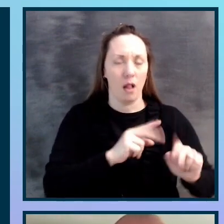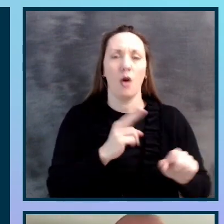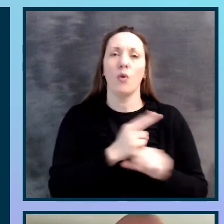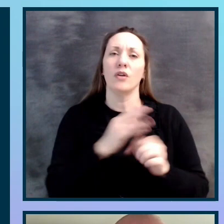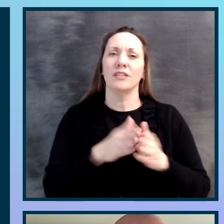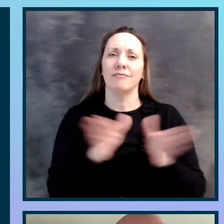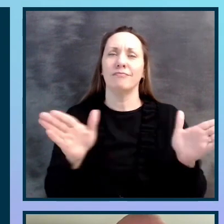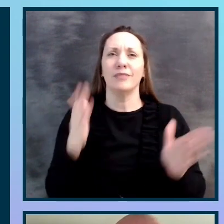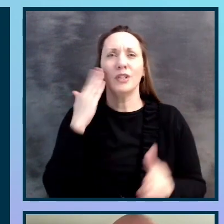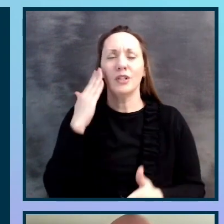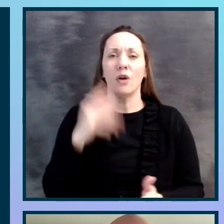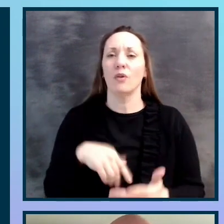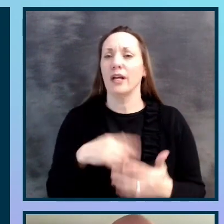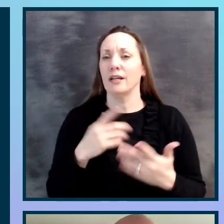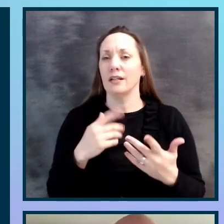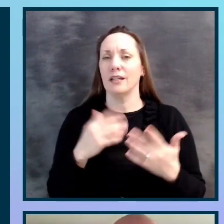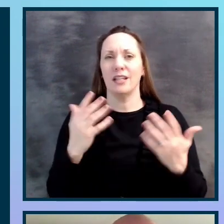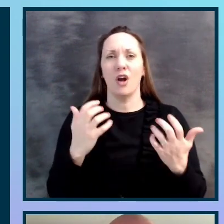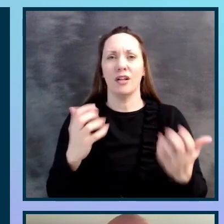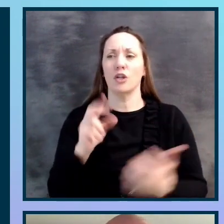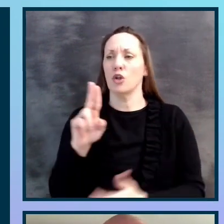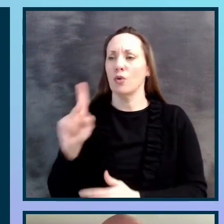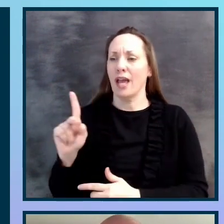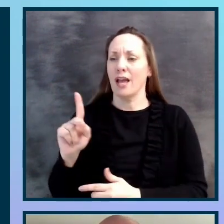with an audience in the UK for about 19 million a week,